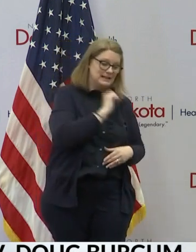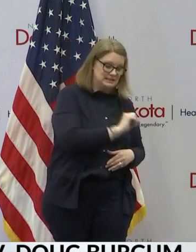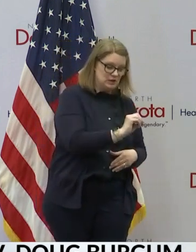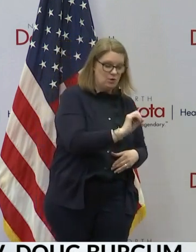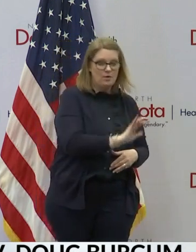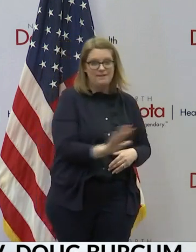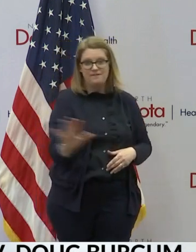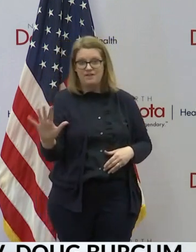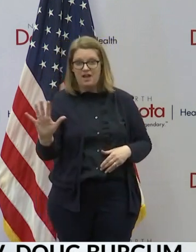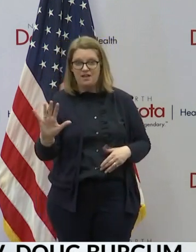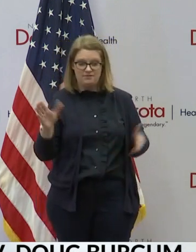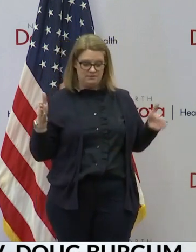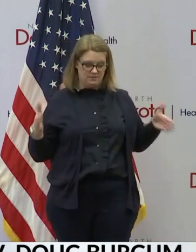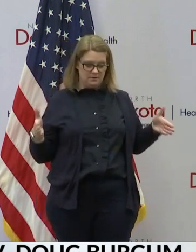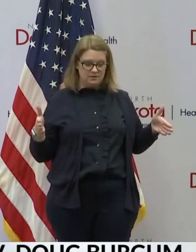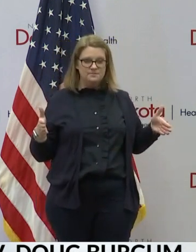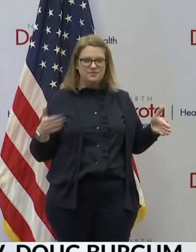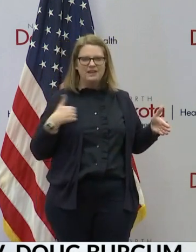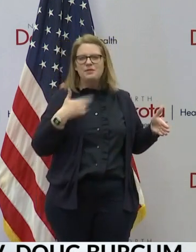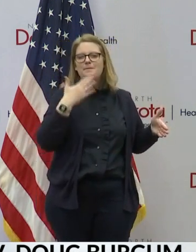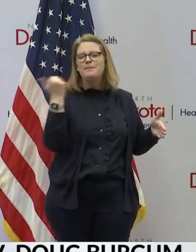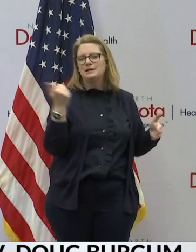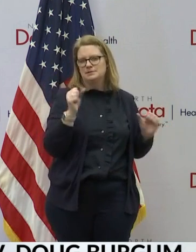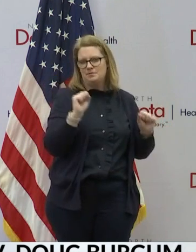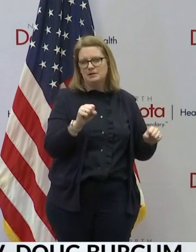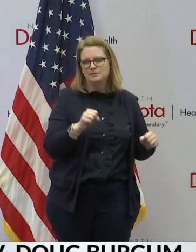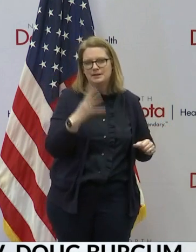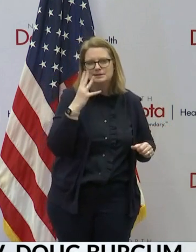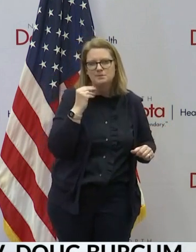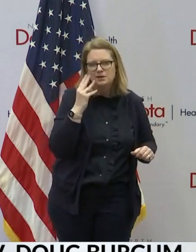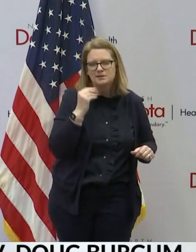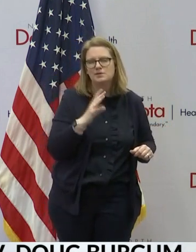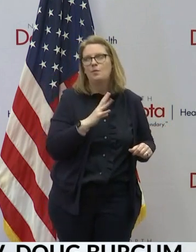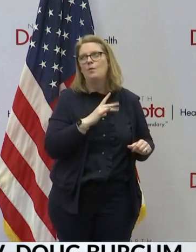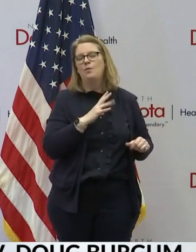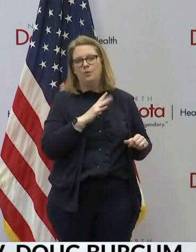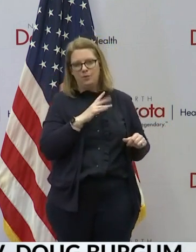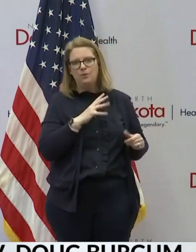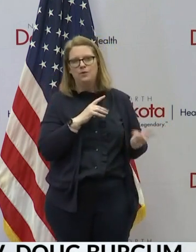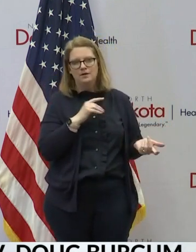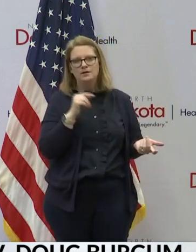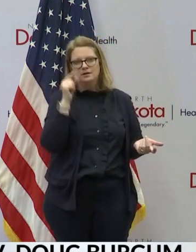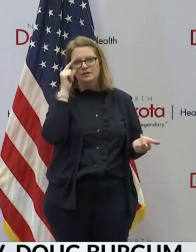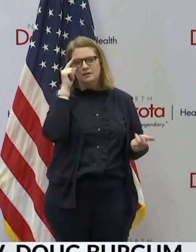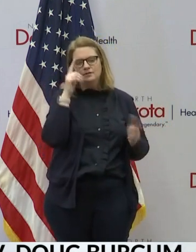WOULD SAY THAT IF WE CAN INVEST IN MAKING SURE THAT CHILDREN